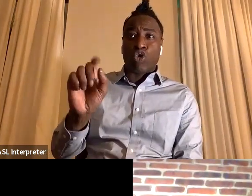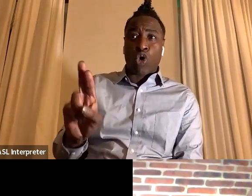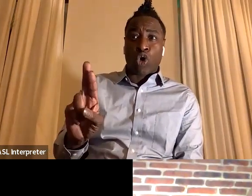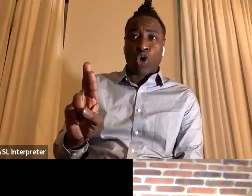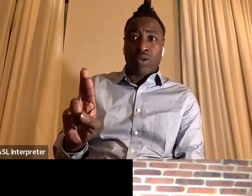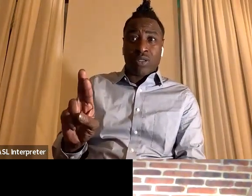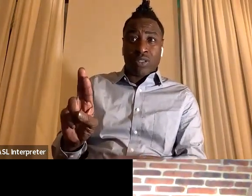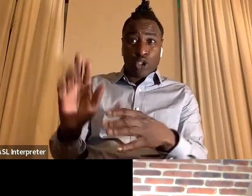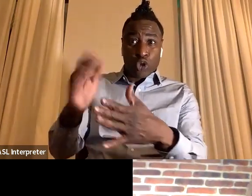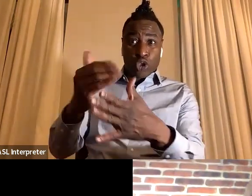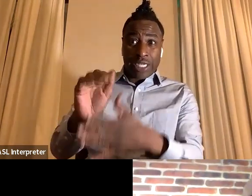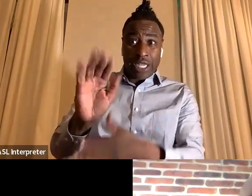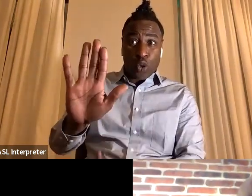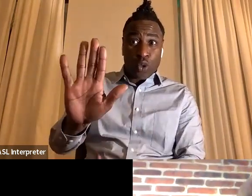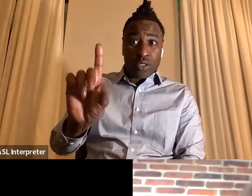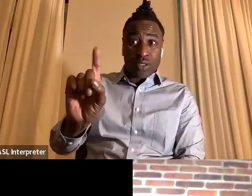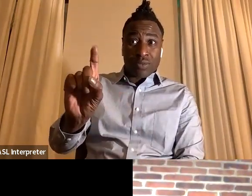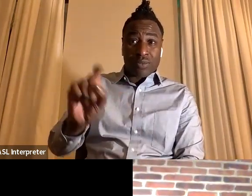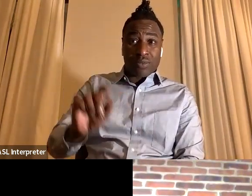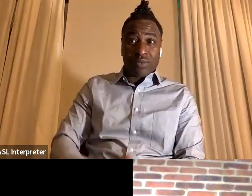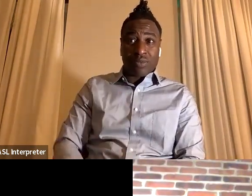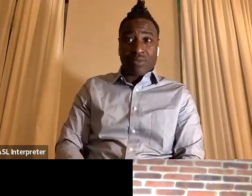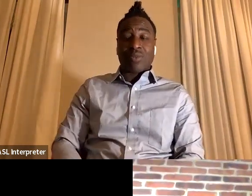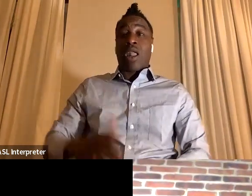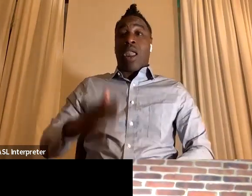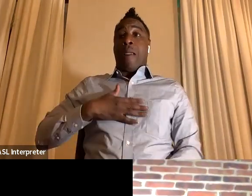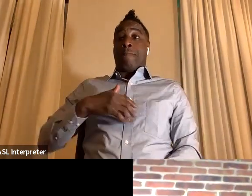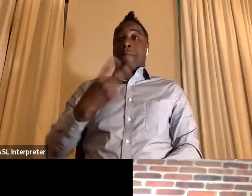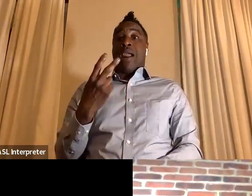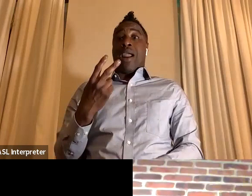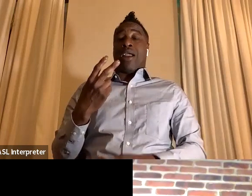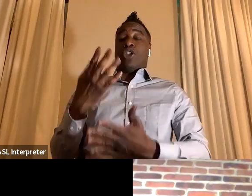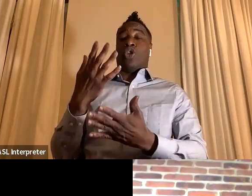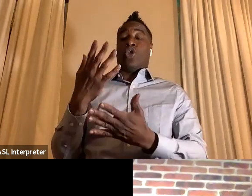I, my two pieces are actually sitting behind you. They're. They're visible.